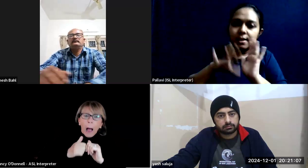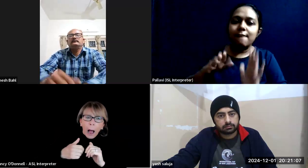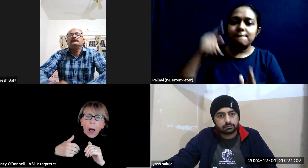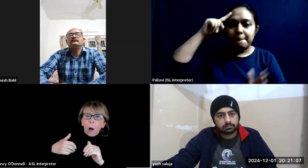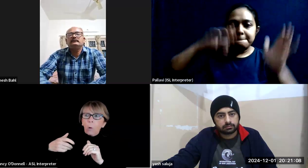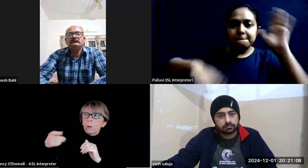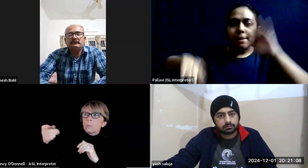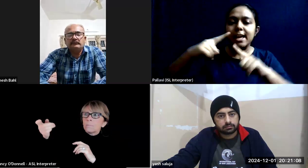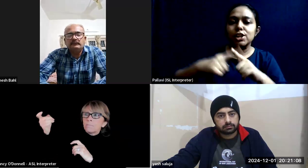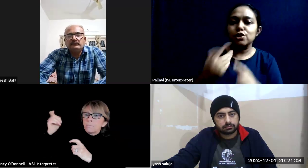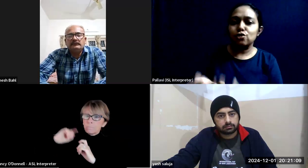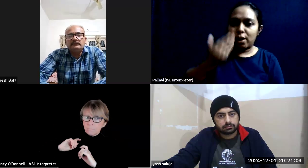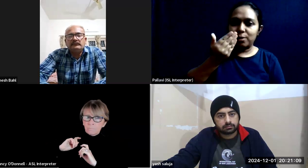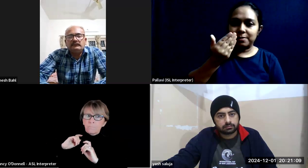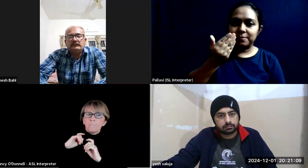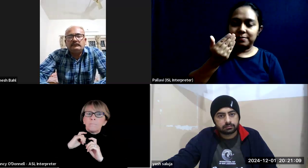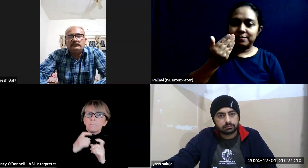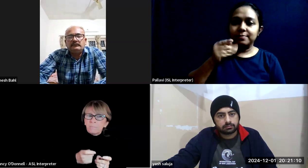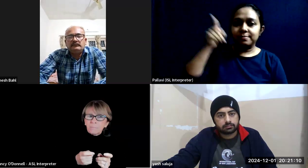we really have to talk about that.